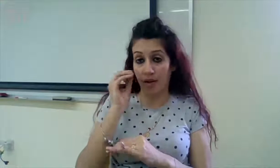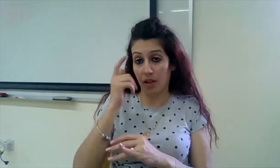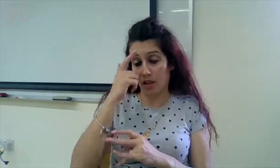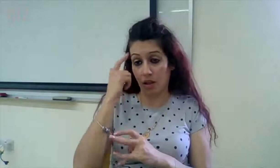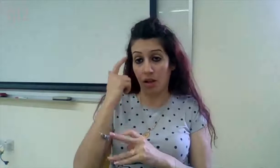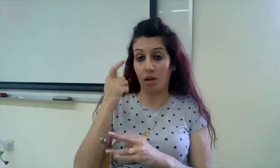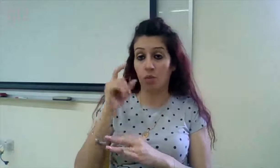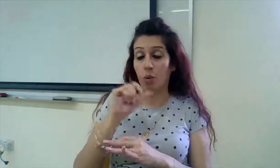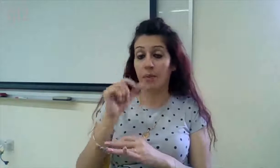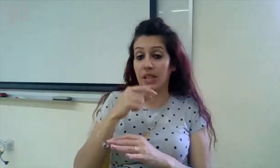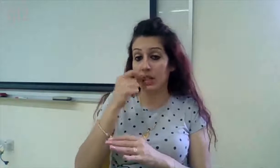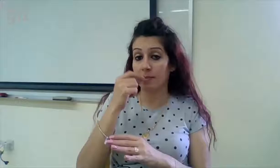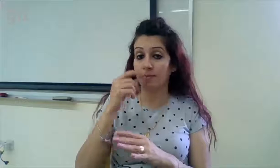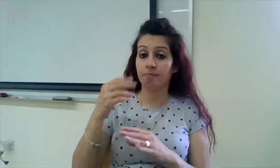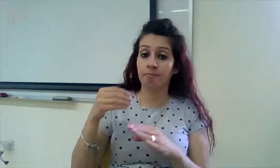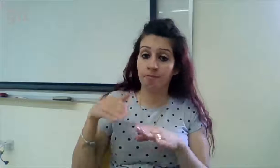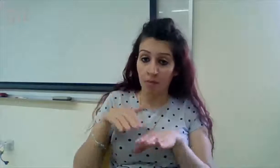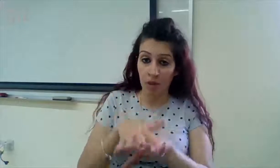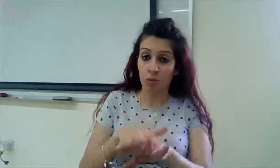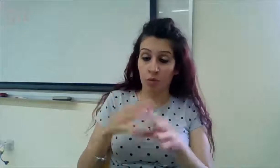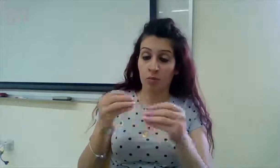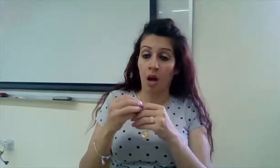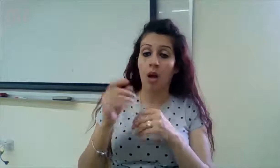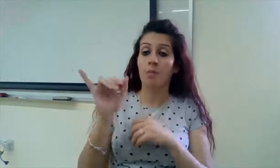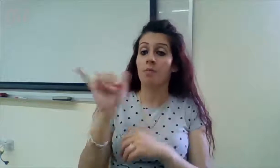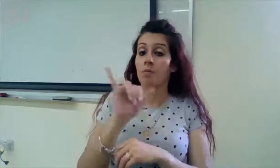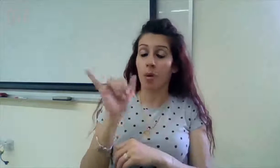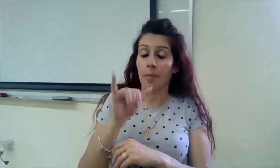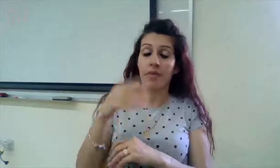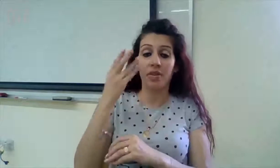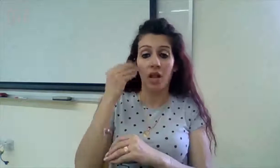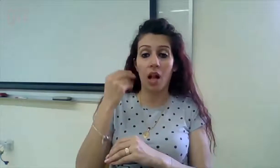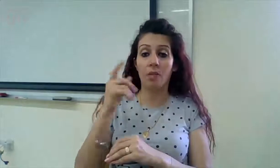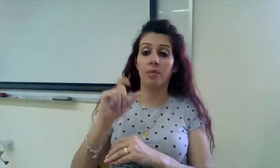I'll stop here and over to learn if she wishes to add anything yeah just as